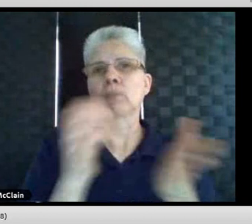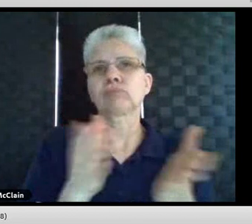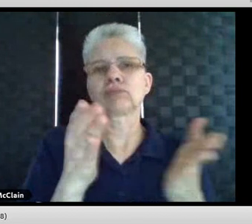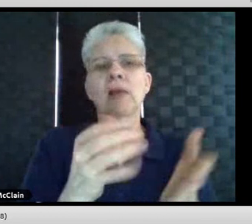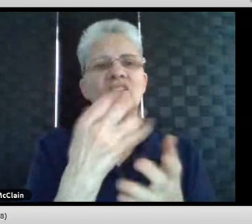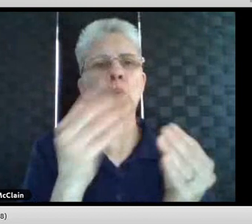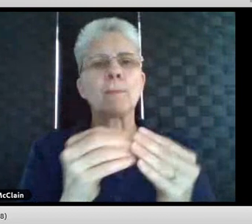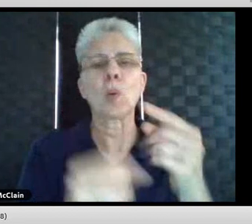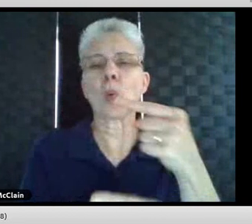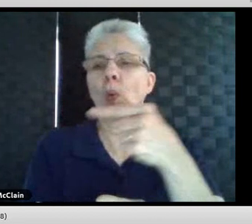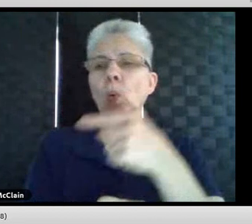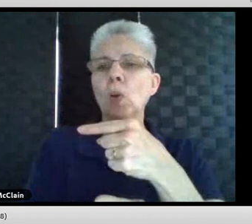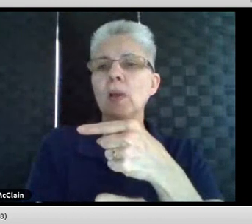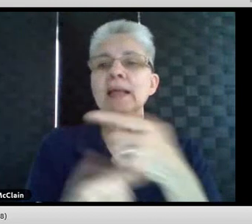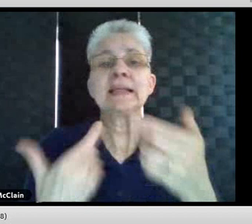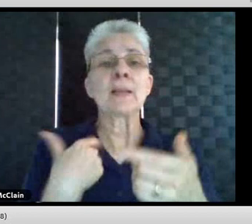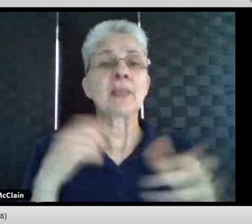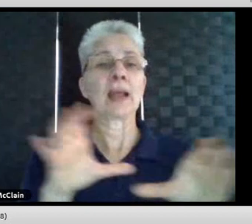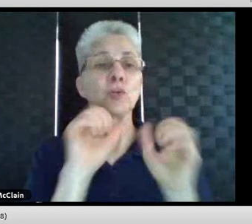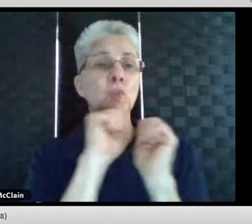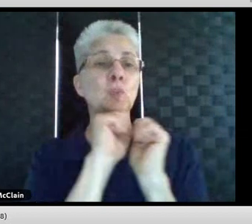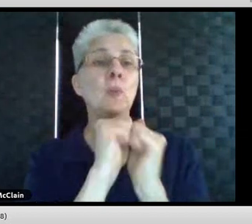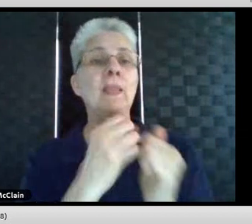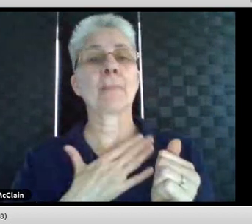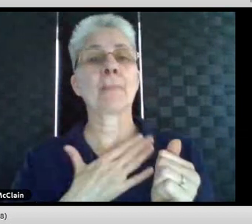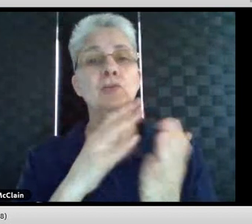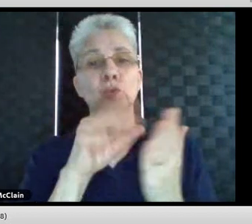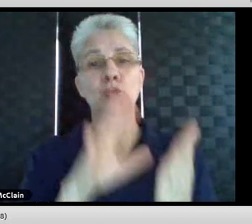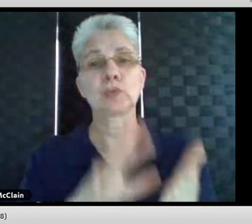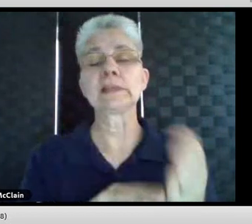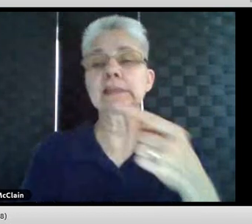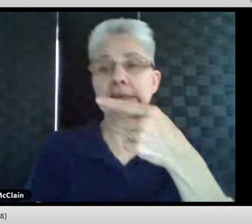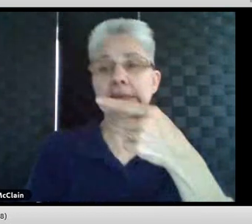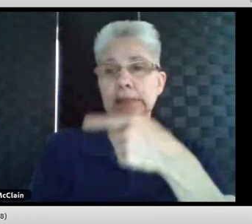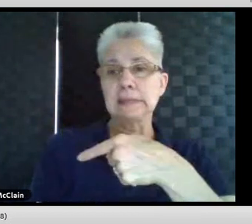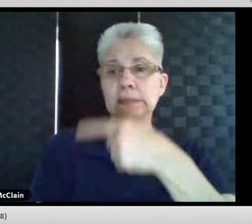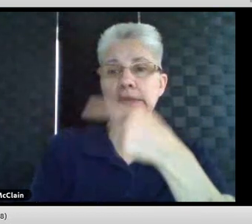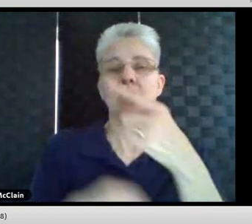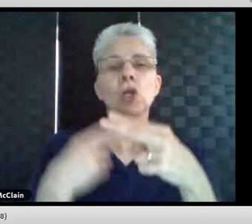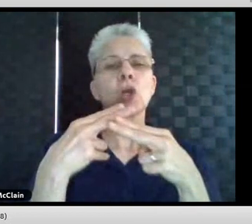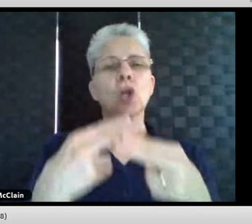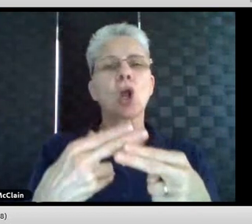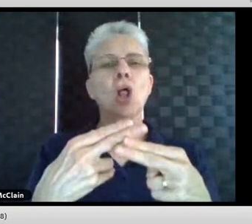This is something that I do with my students, and we call it sudden death